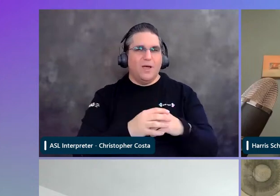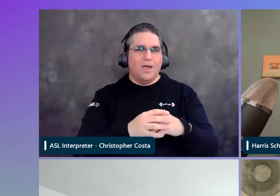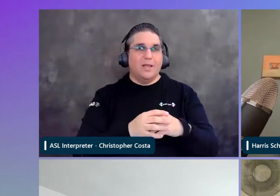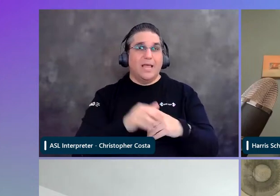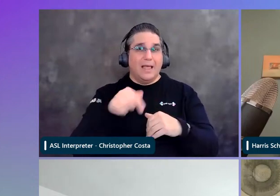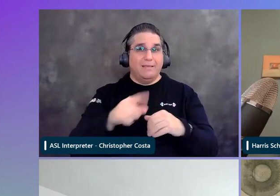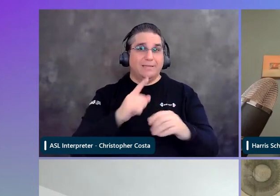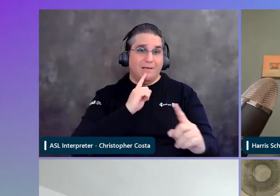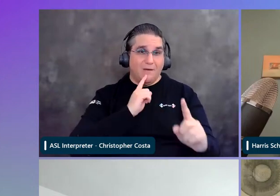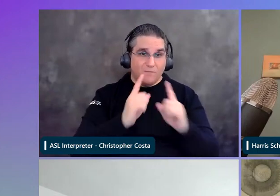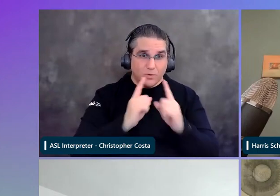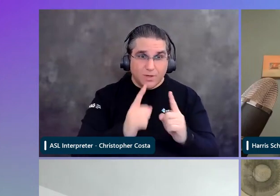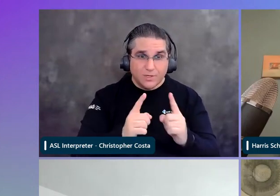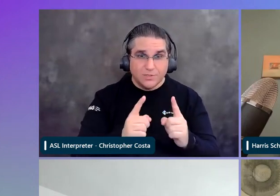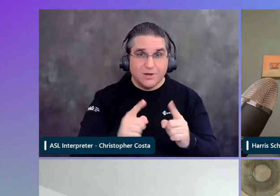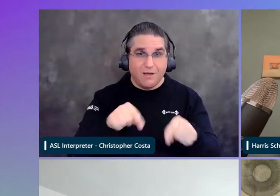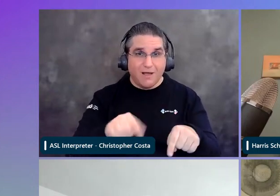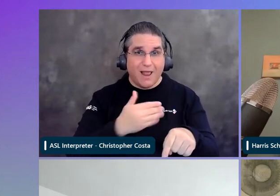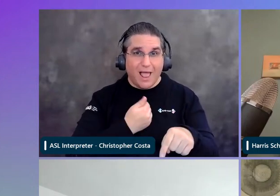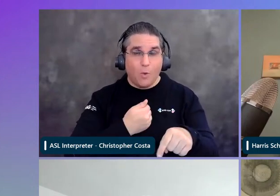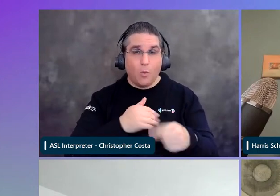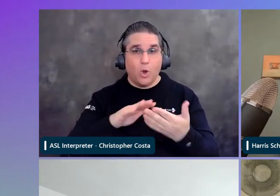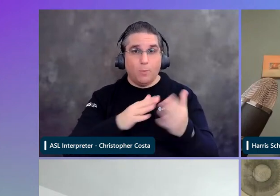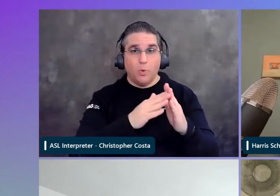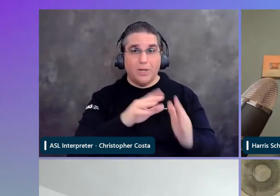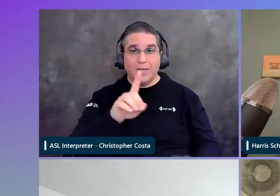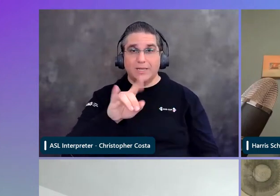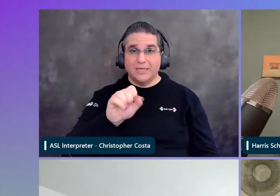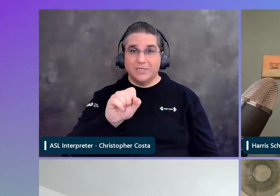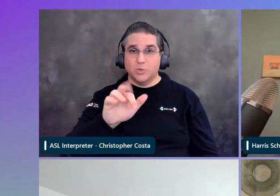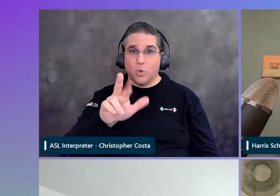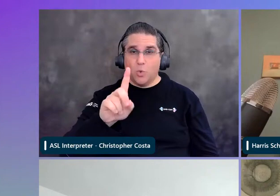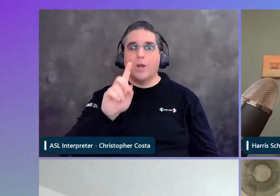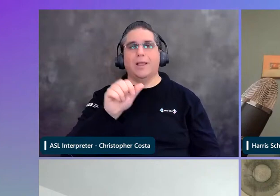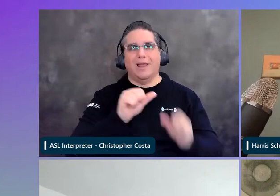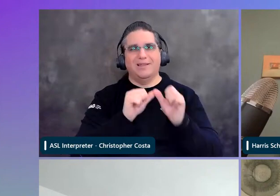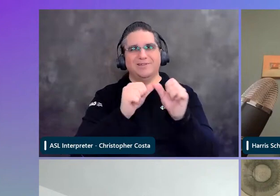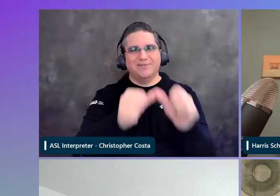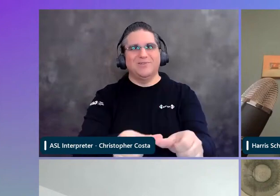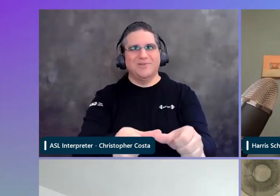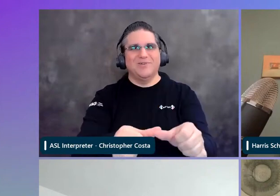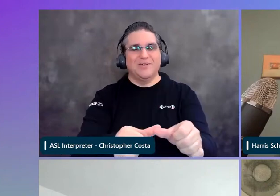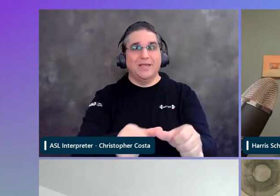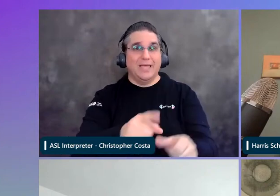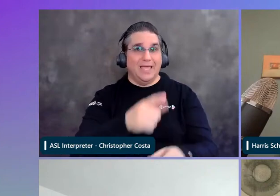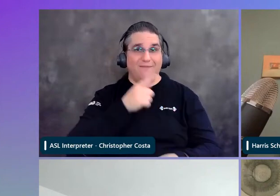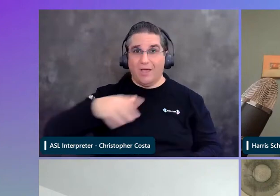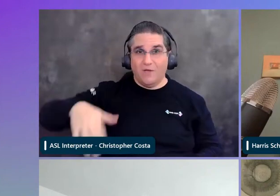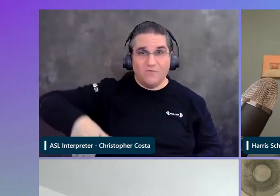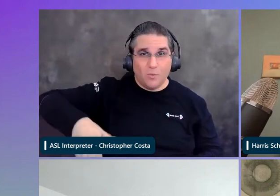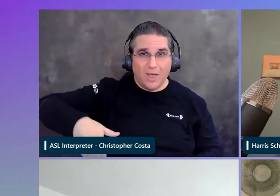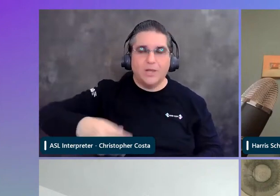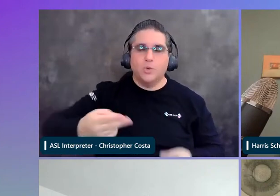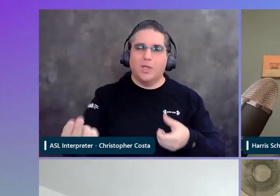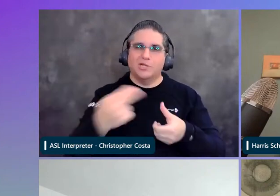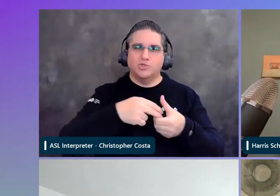discord, um, can be continued. Uh, if you haven't already, you